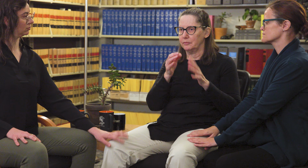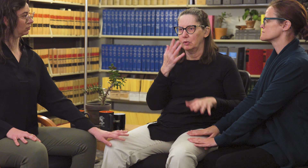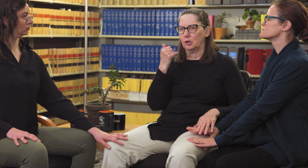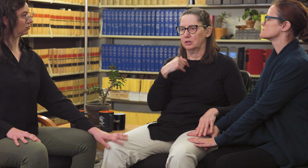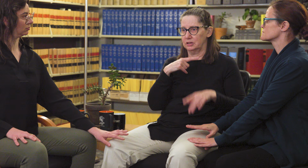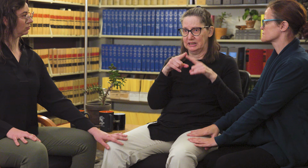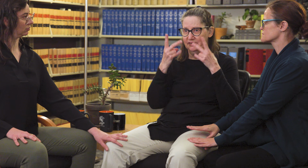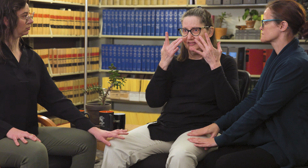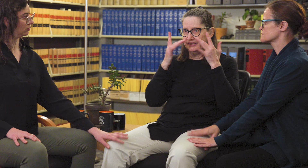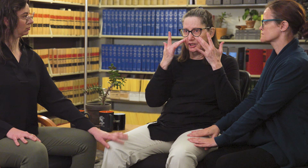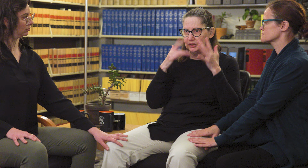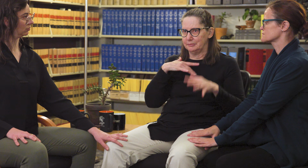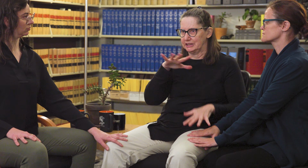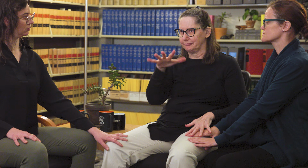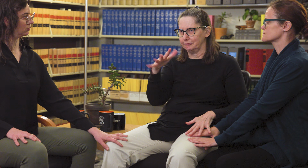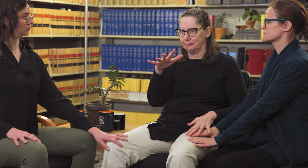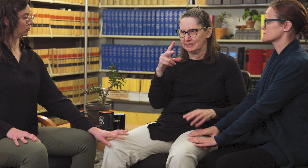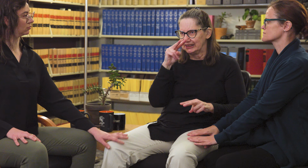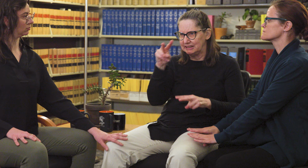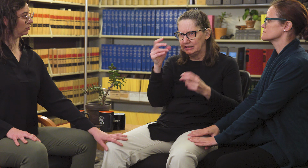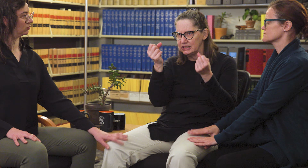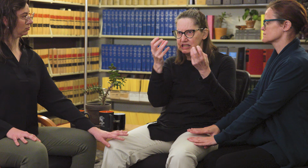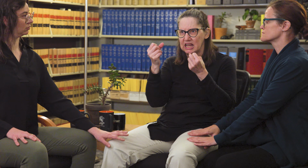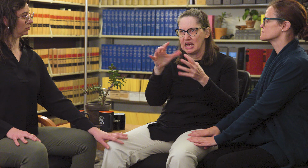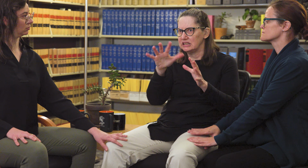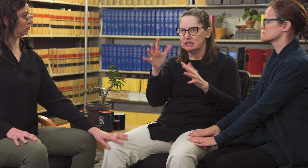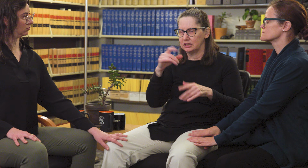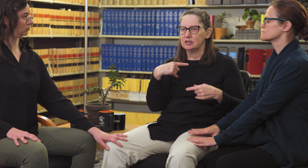because if someone were to sign in front of me, I wouldn’t see all of it.